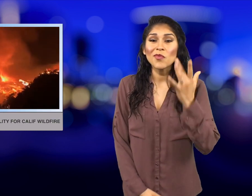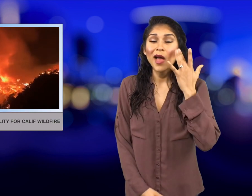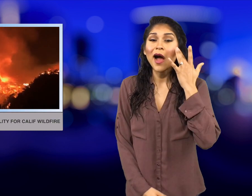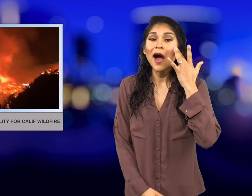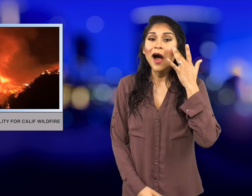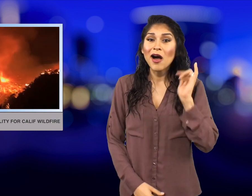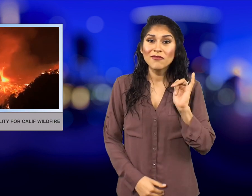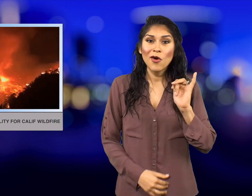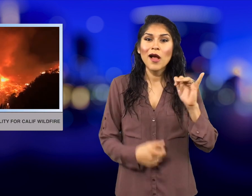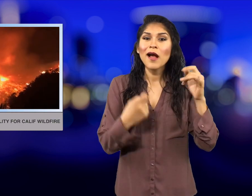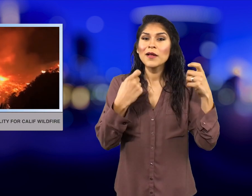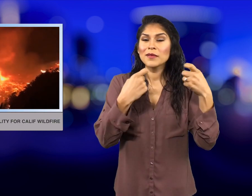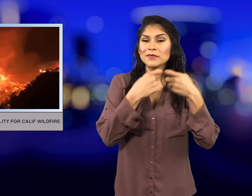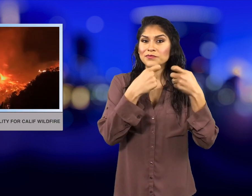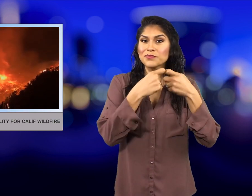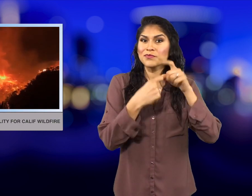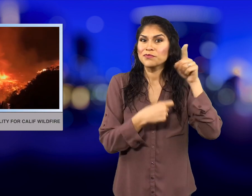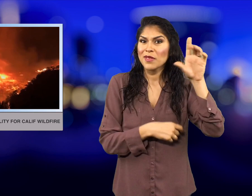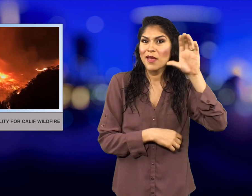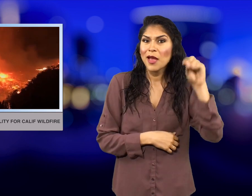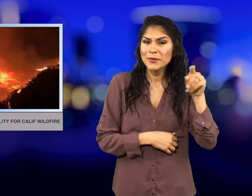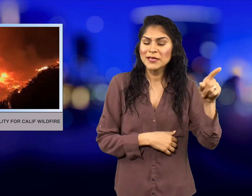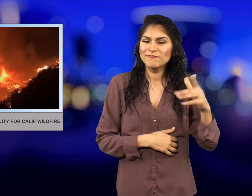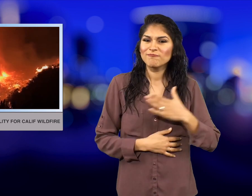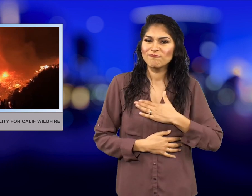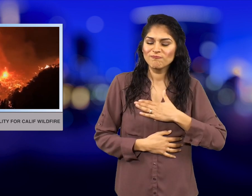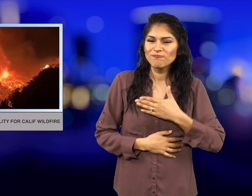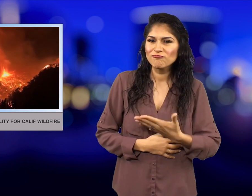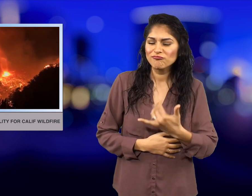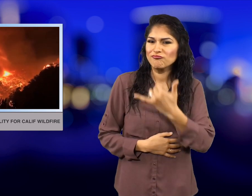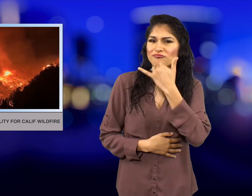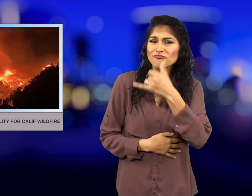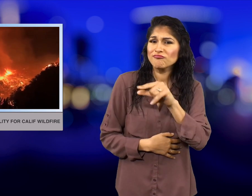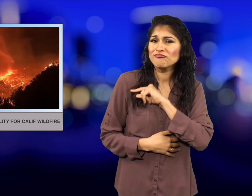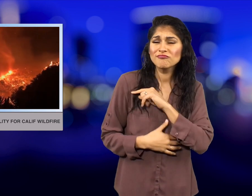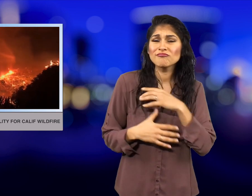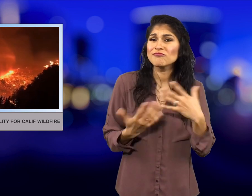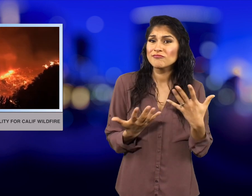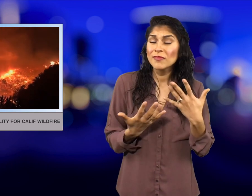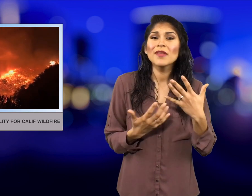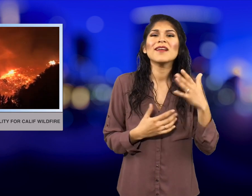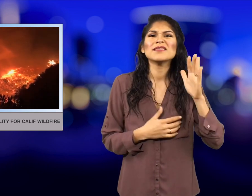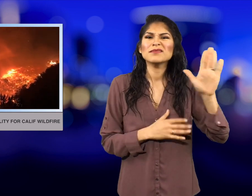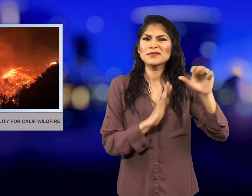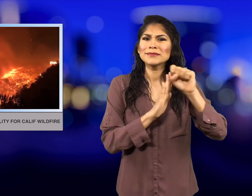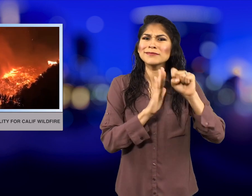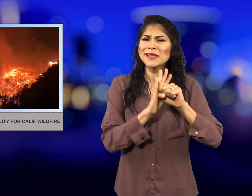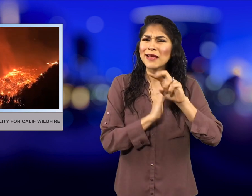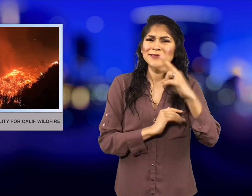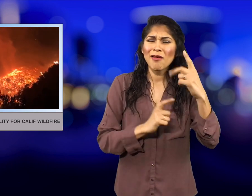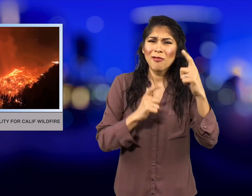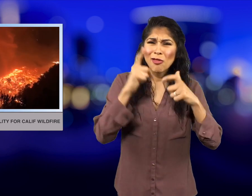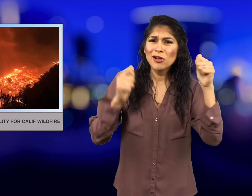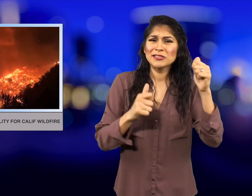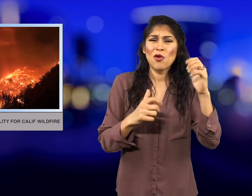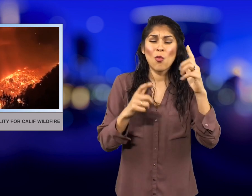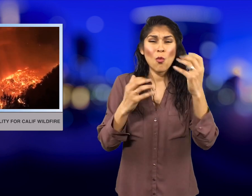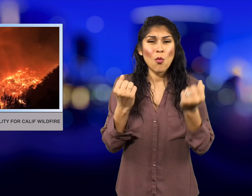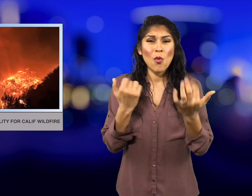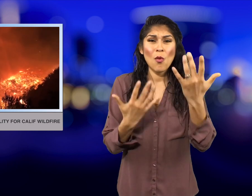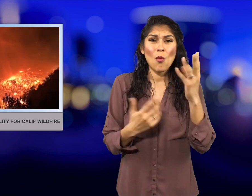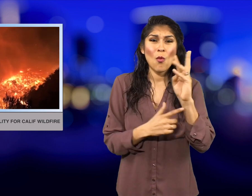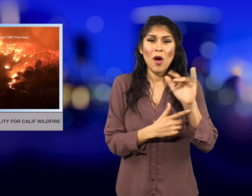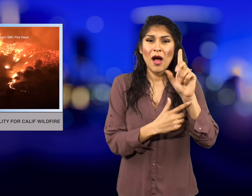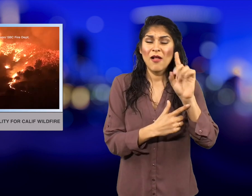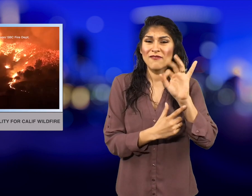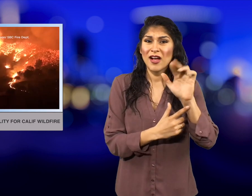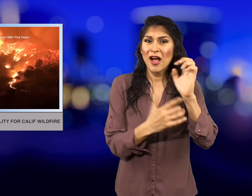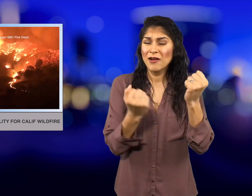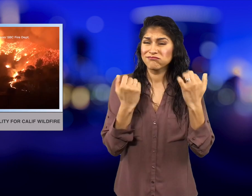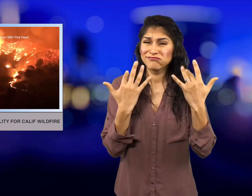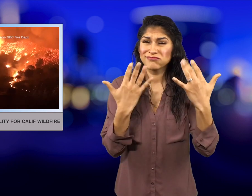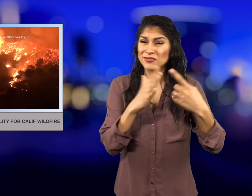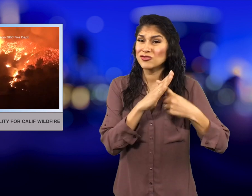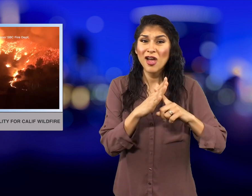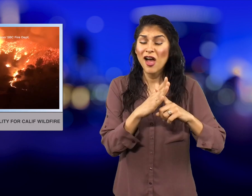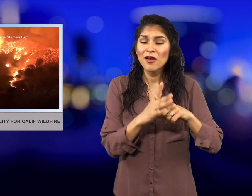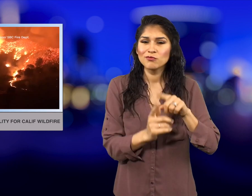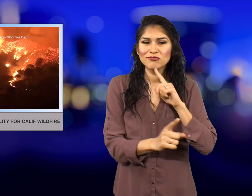A California utility company has admitted it's to blame for starting the state's second-largest